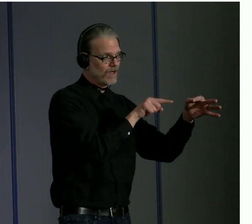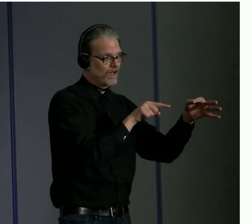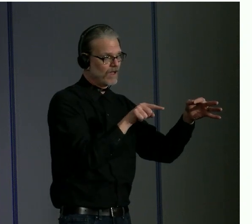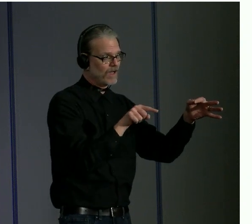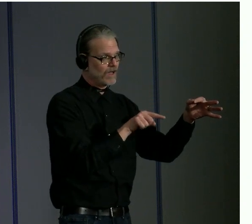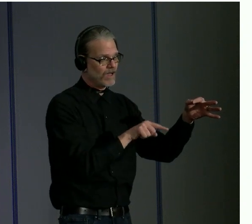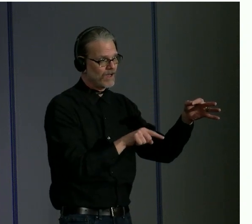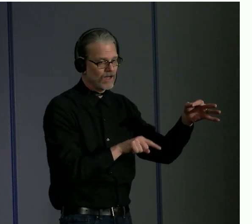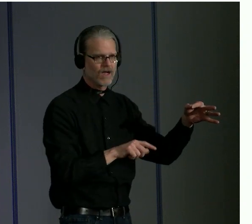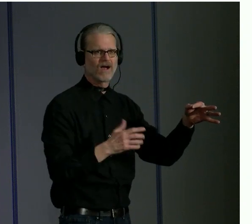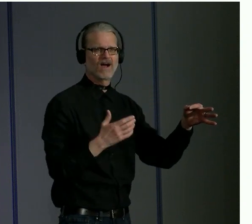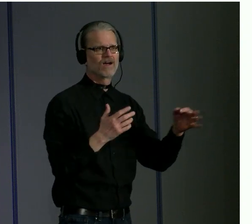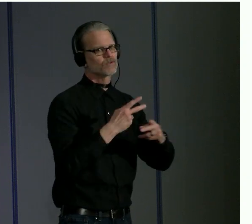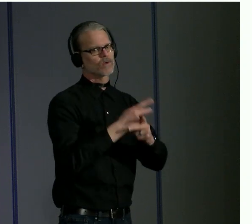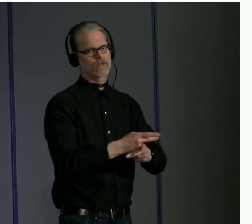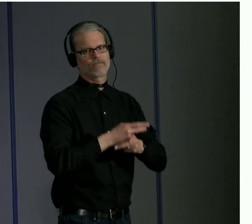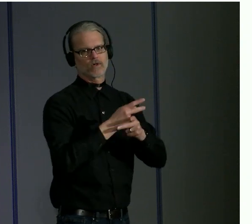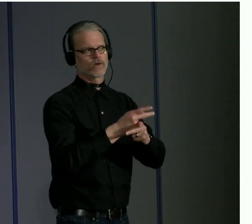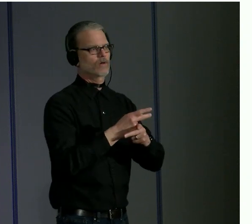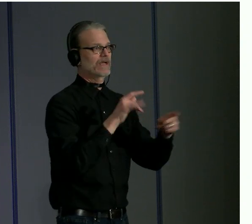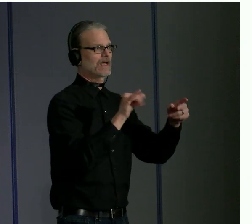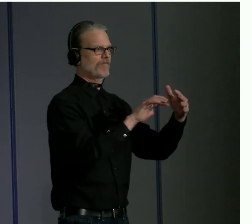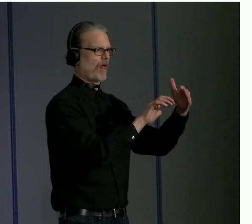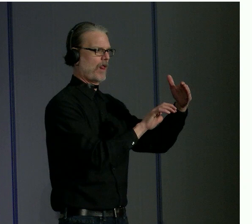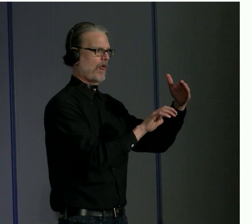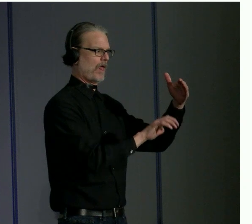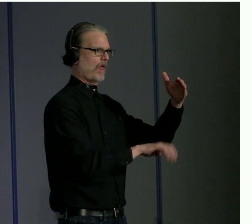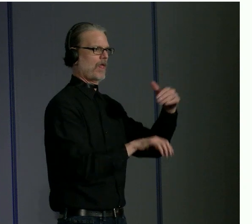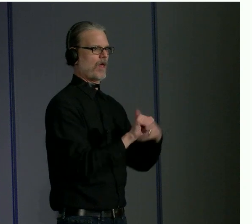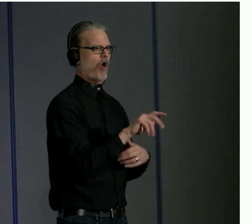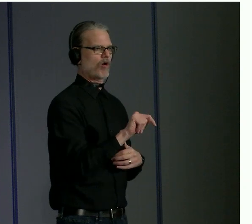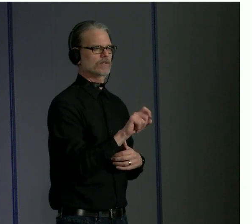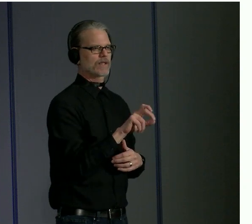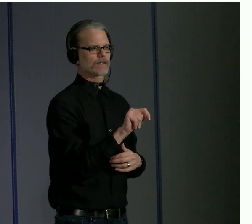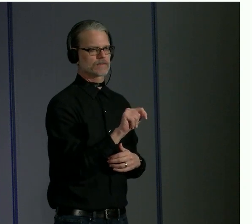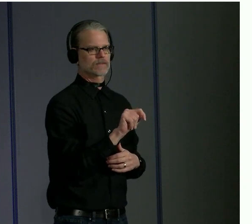So be careful about how long you create your Alt Text. The idea that we tell you 2 to 3